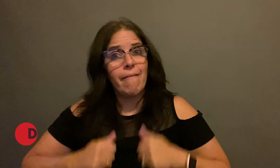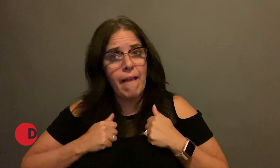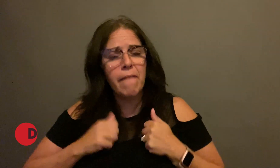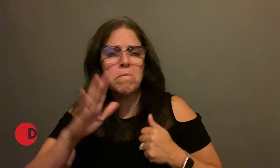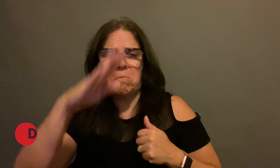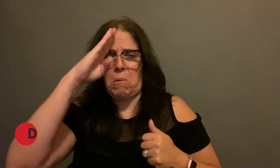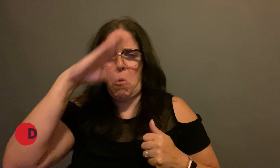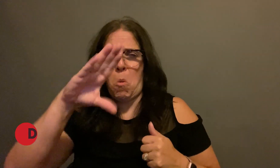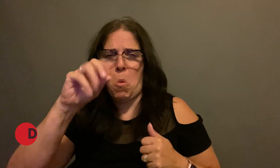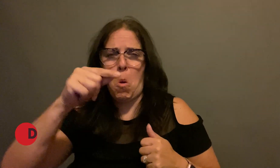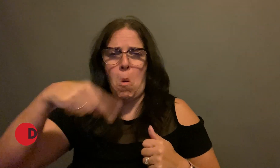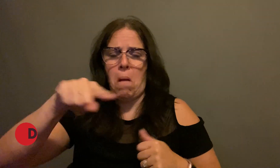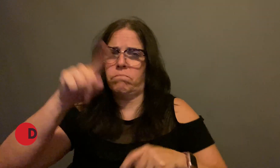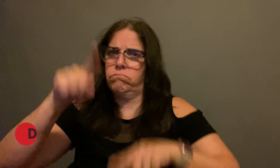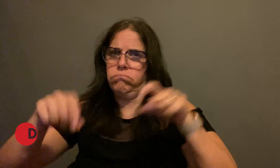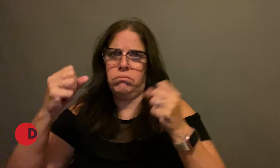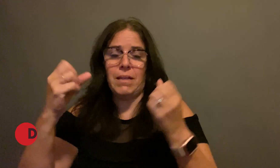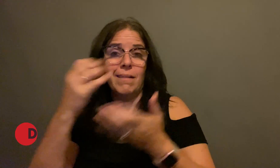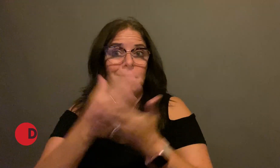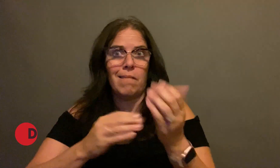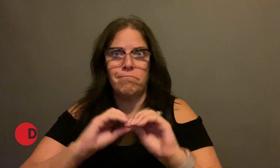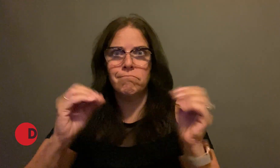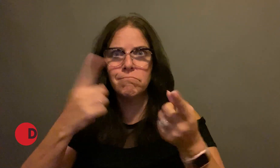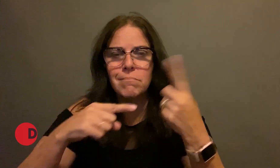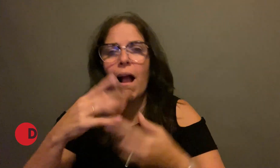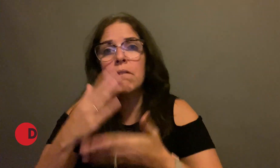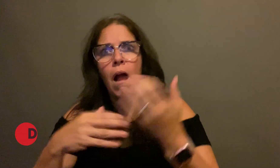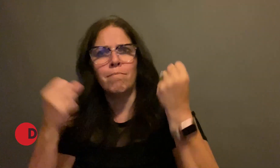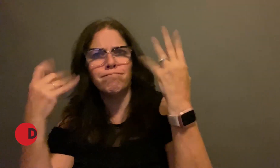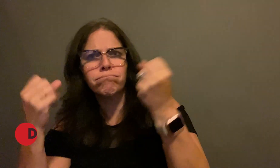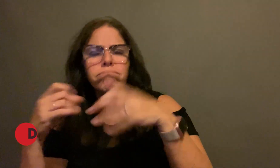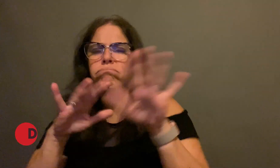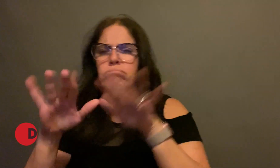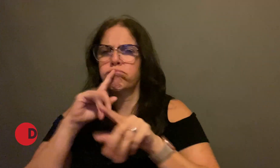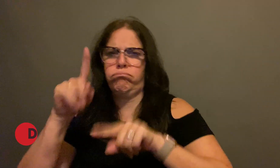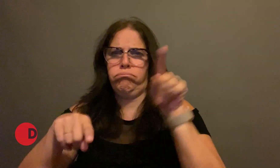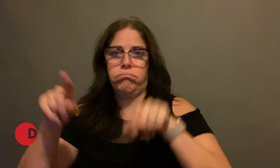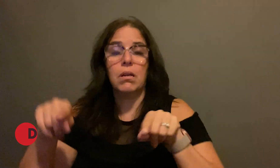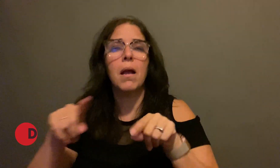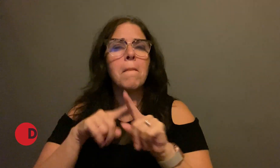good but in real life some CODAs can't sign or don't sign or sign proficiently,